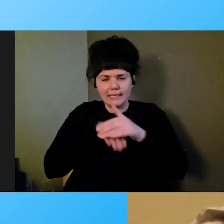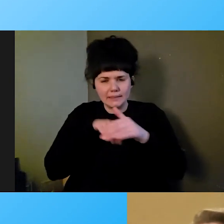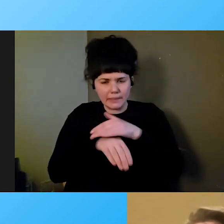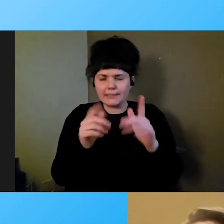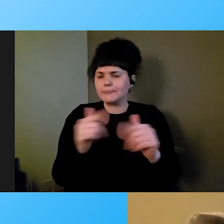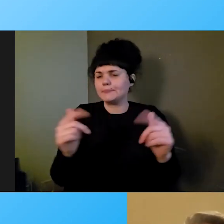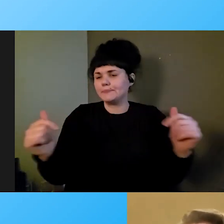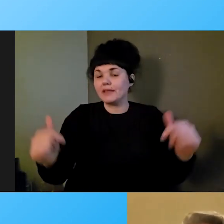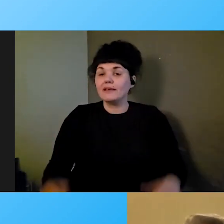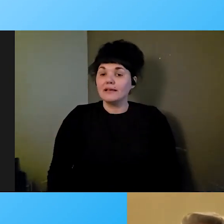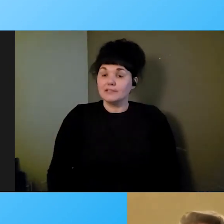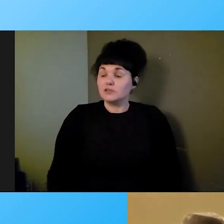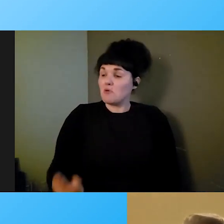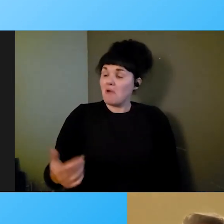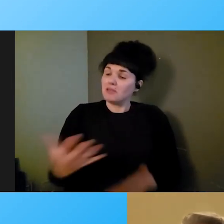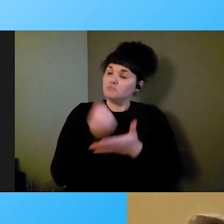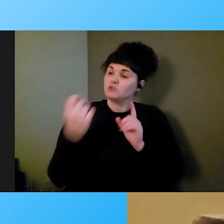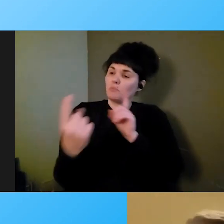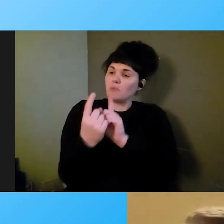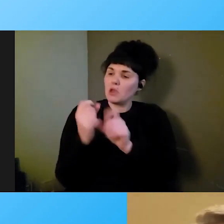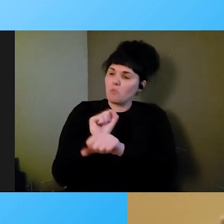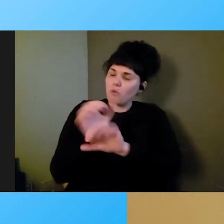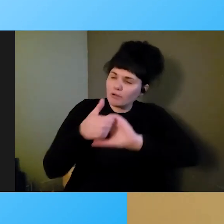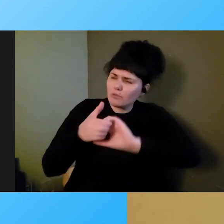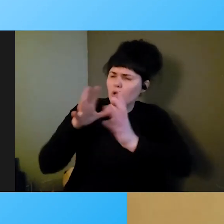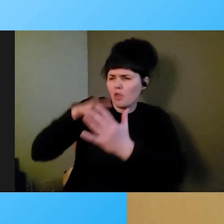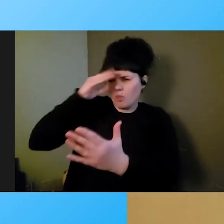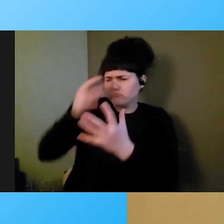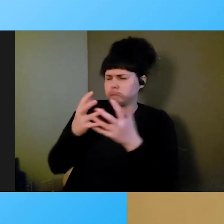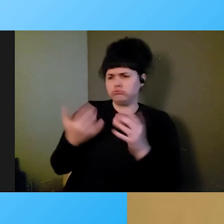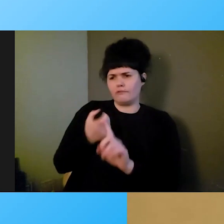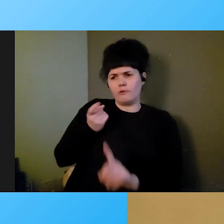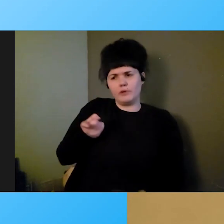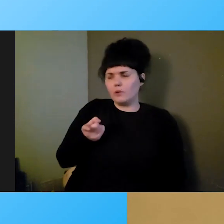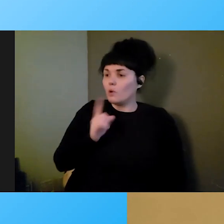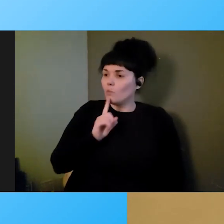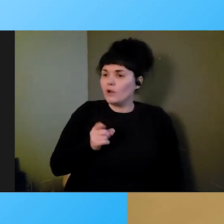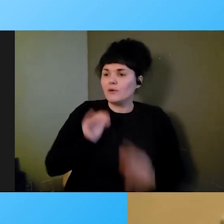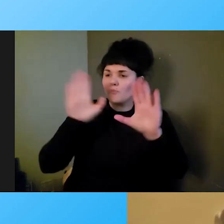to meet with you and work with you and learn so much from you. So it's really great to call you a friend as well as a mentor.